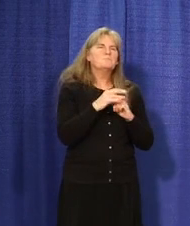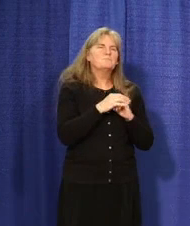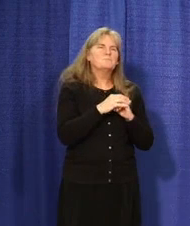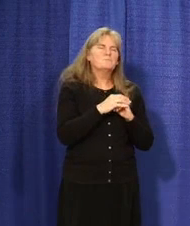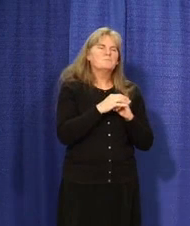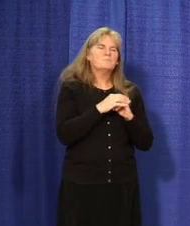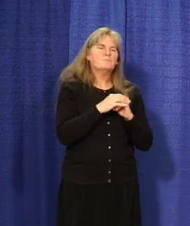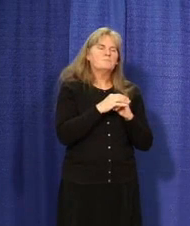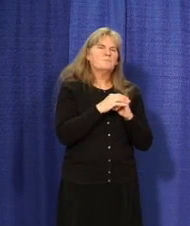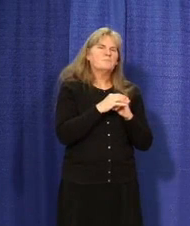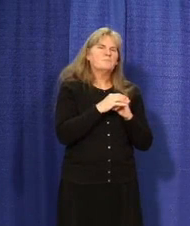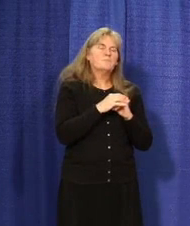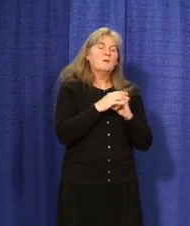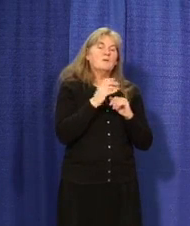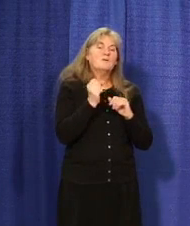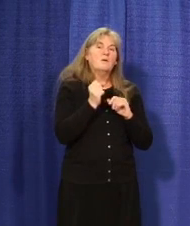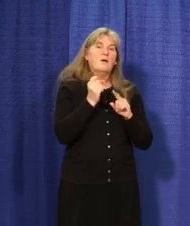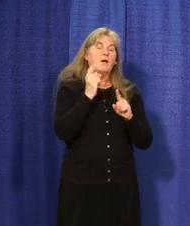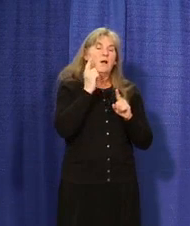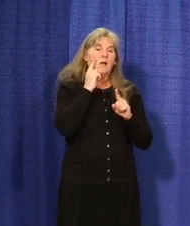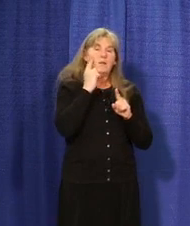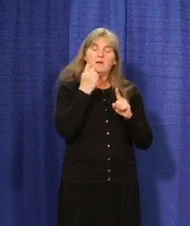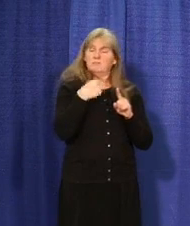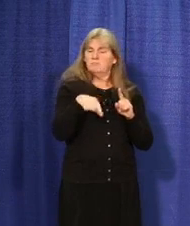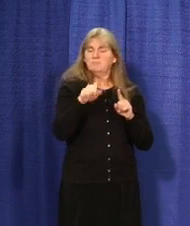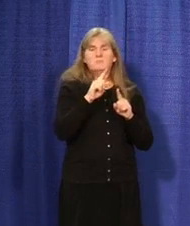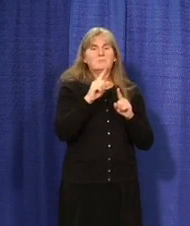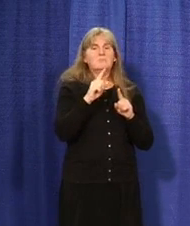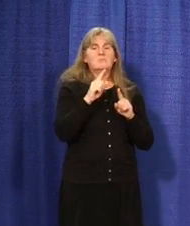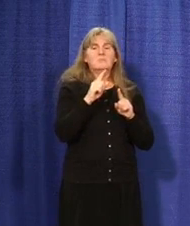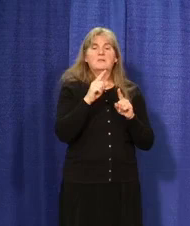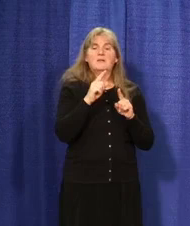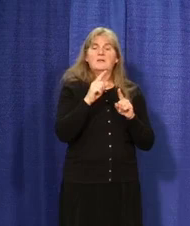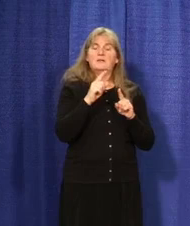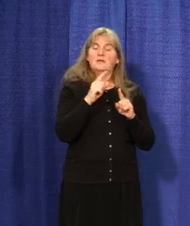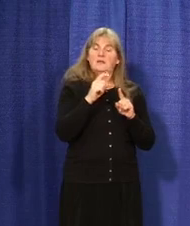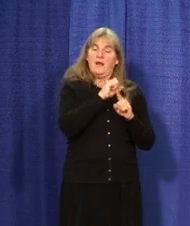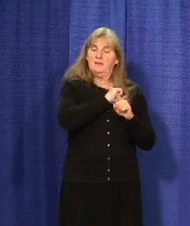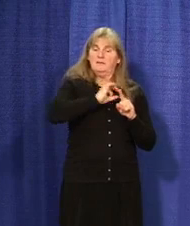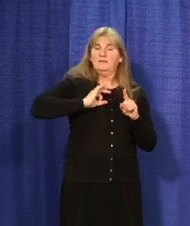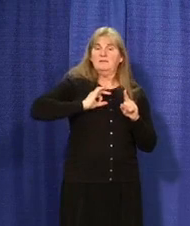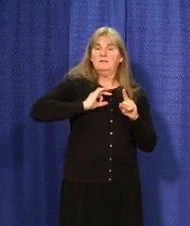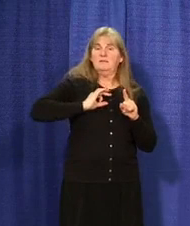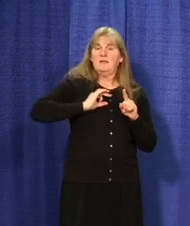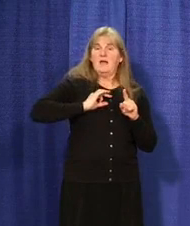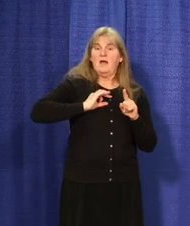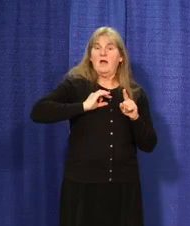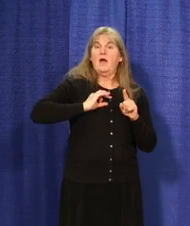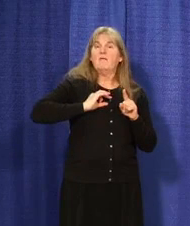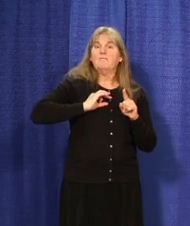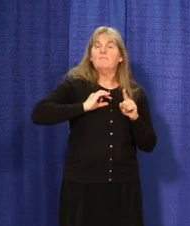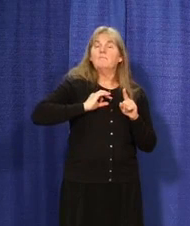But I'm quite sure this is going to give the very capable staff, and very dedicated staff I might